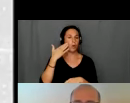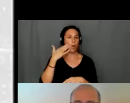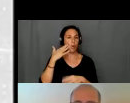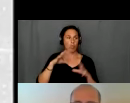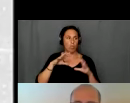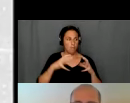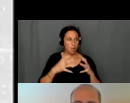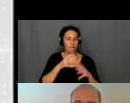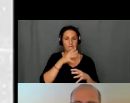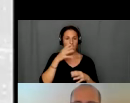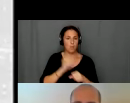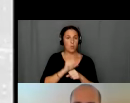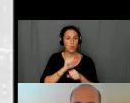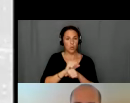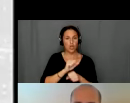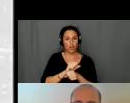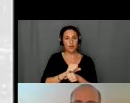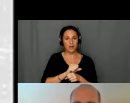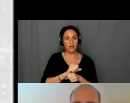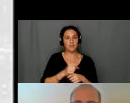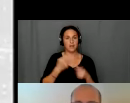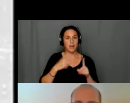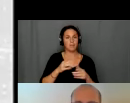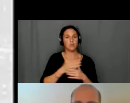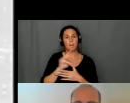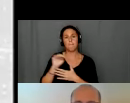is done between March and November. so